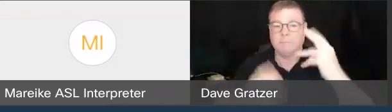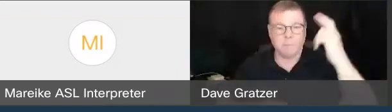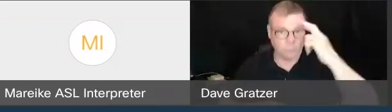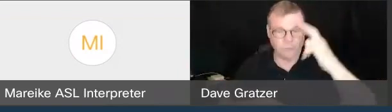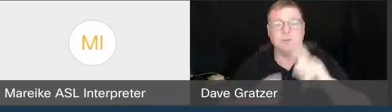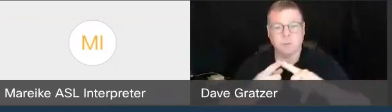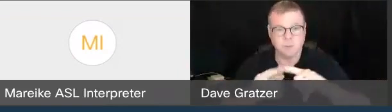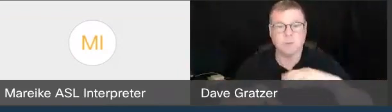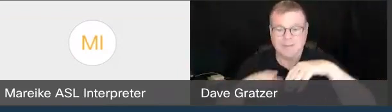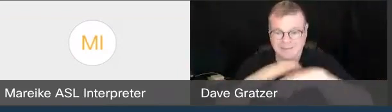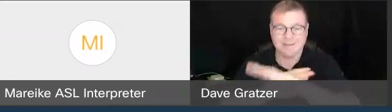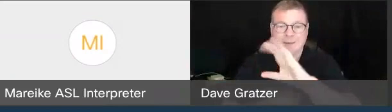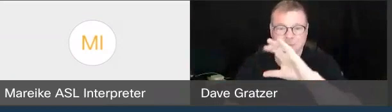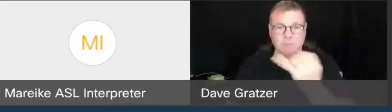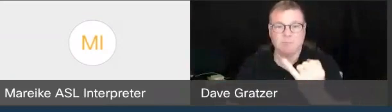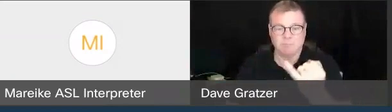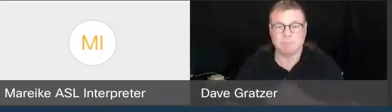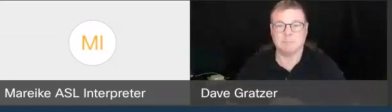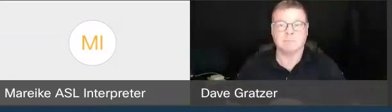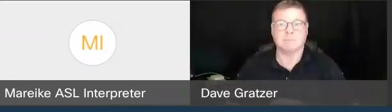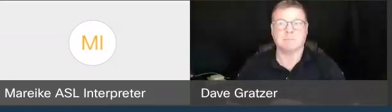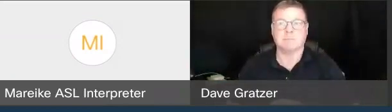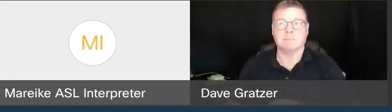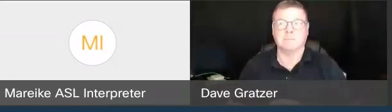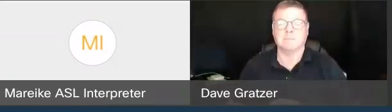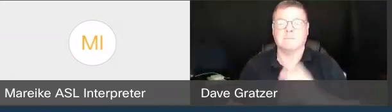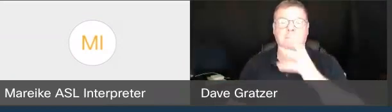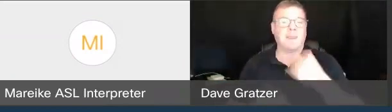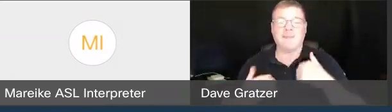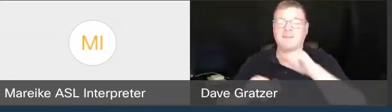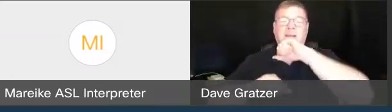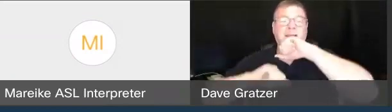criminal justice system or be justice involved that have nothing to do with mental health.